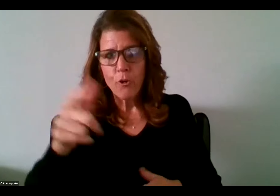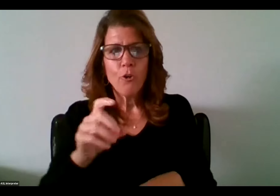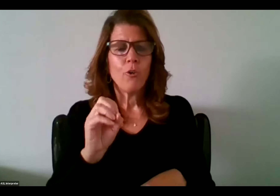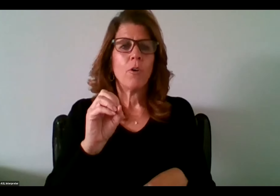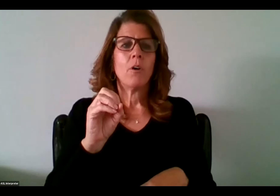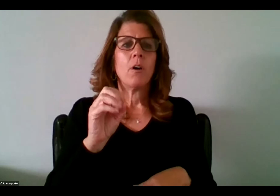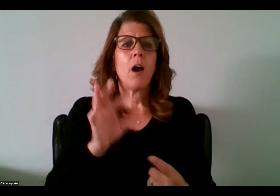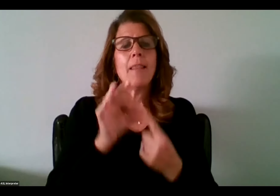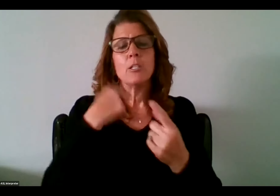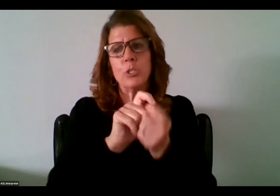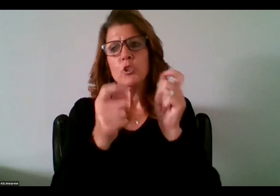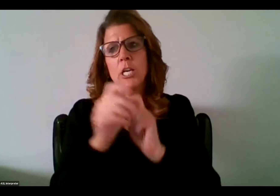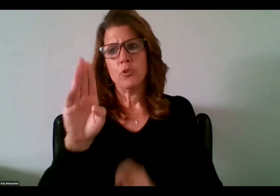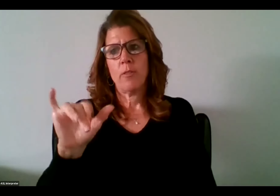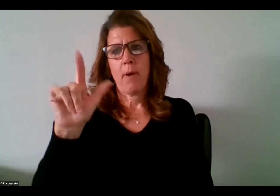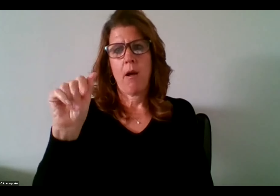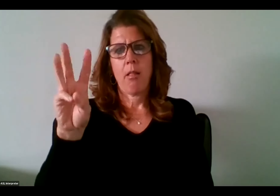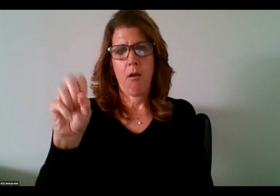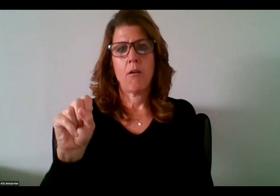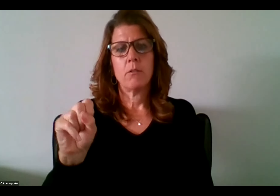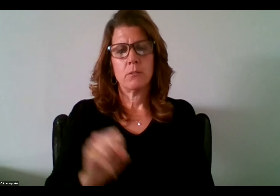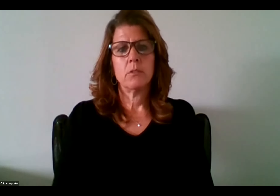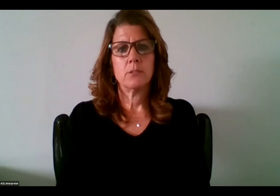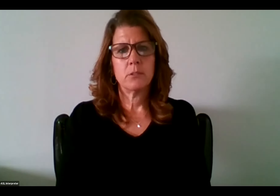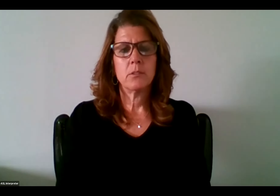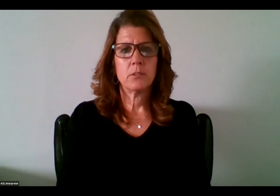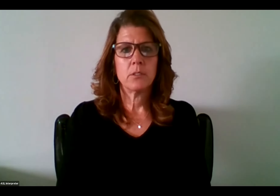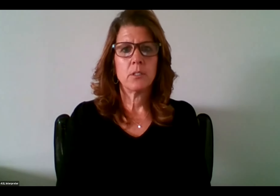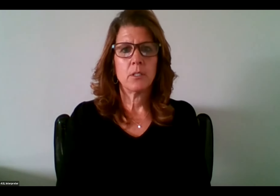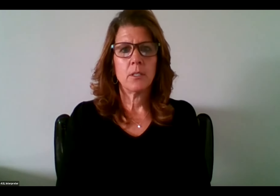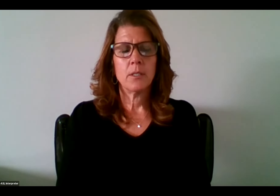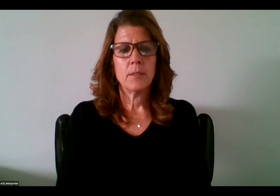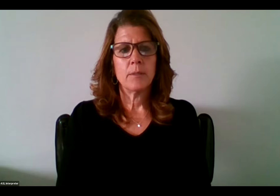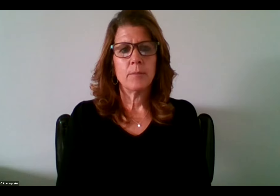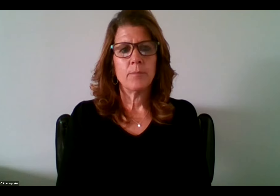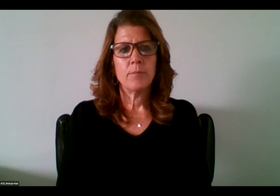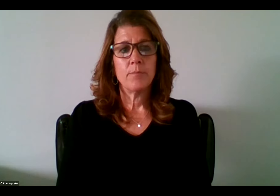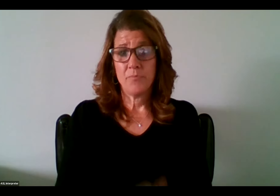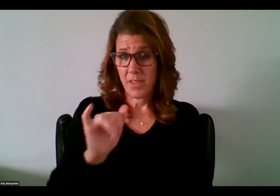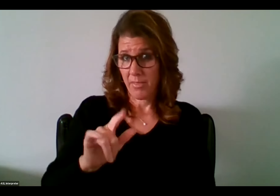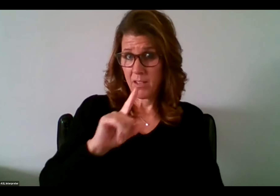we change the Bylaws. Does that answer your question Amy?